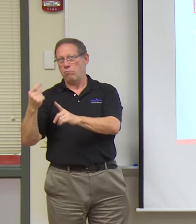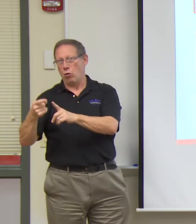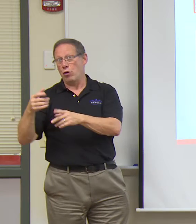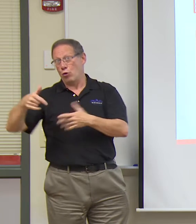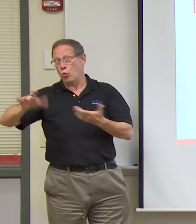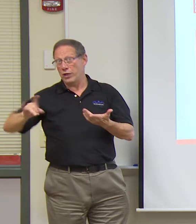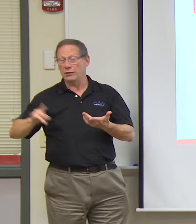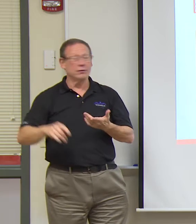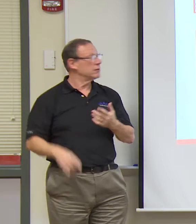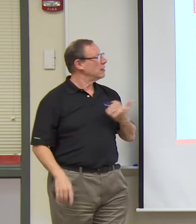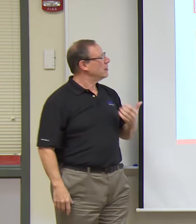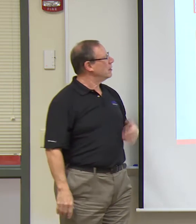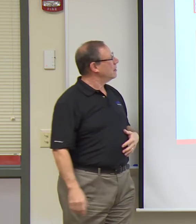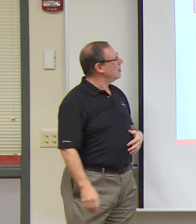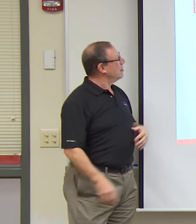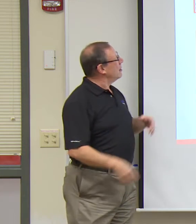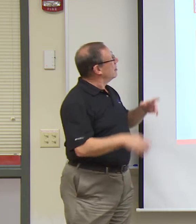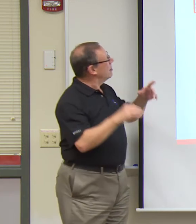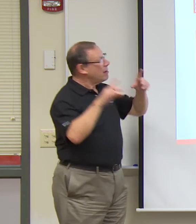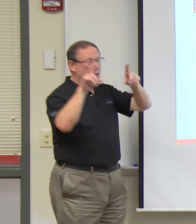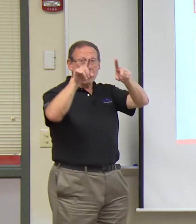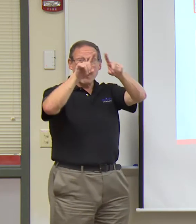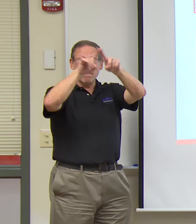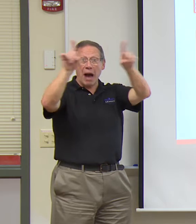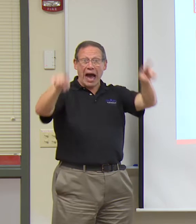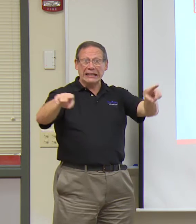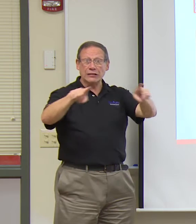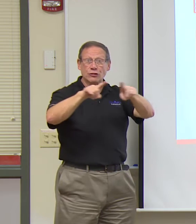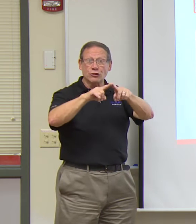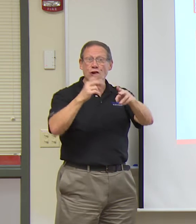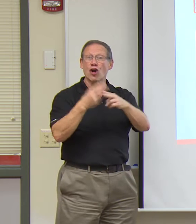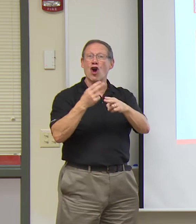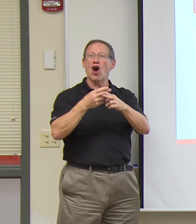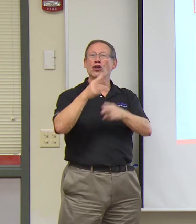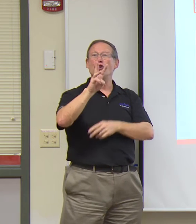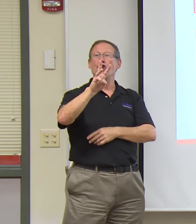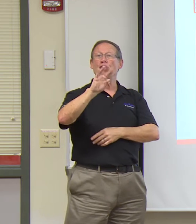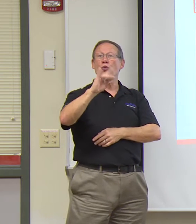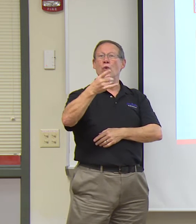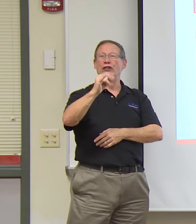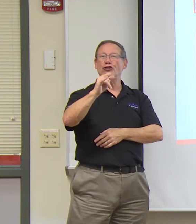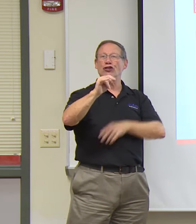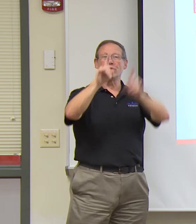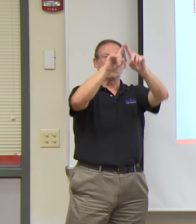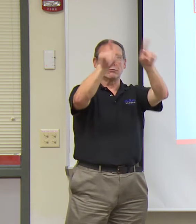Widgets are those boxes that are on the home page, and you could do a lot of things with them.